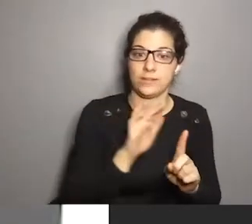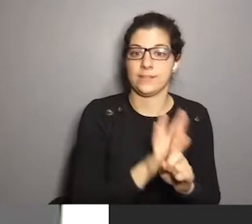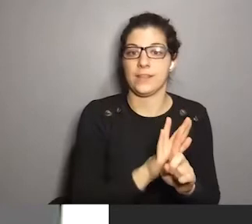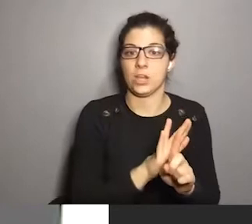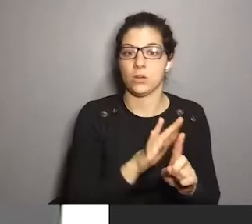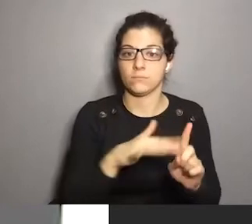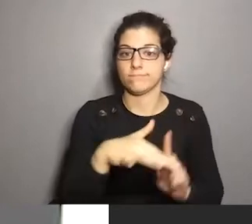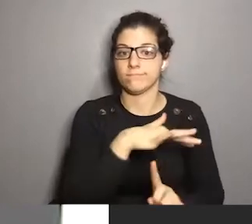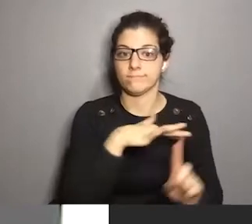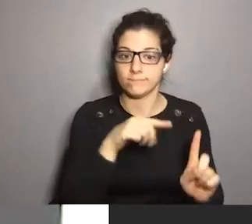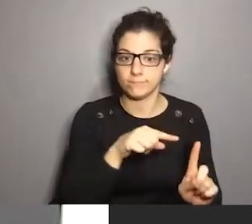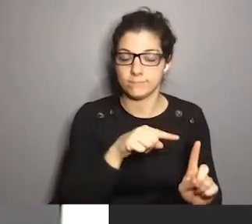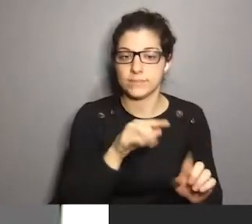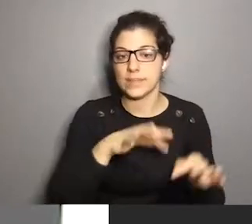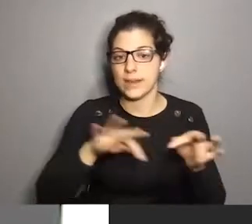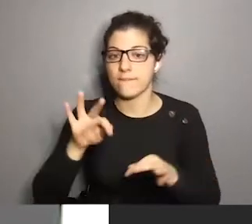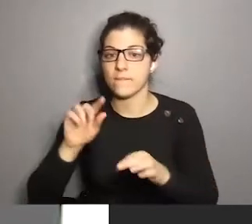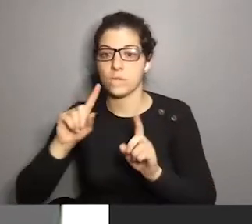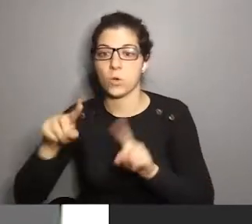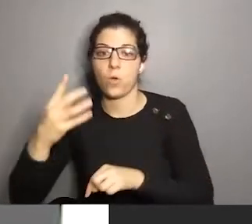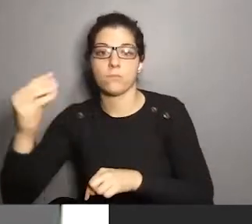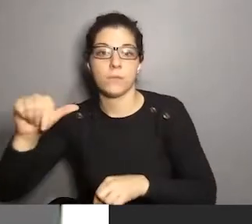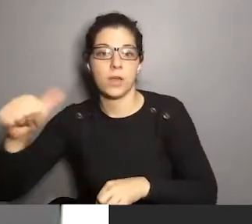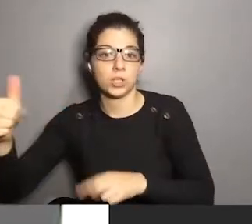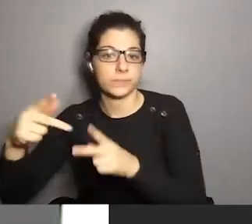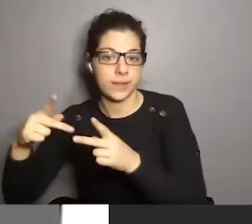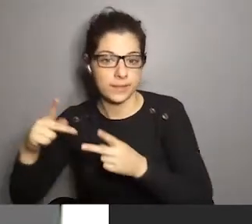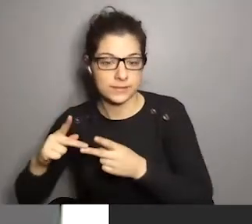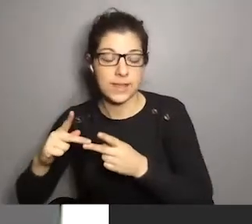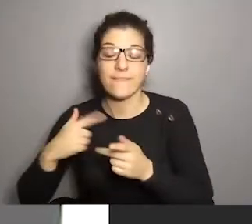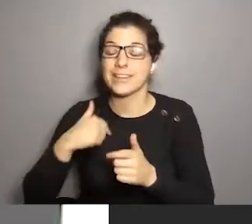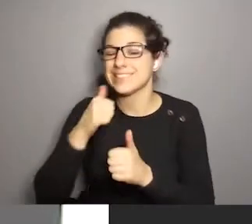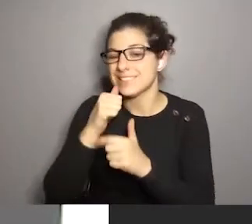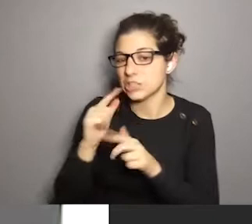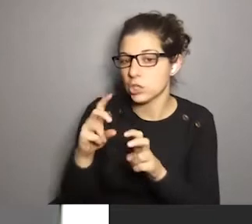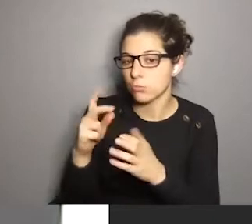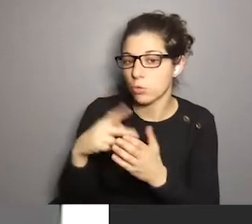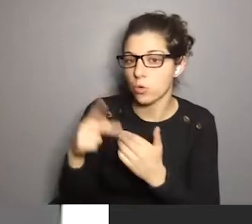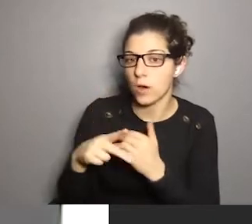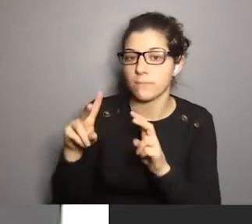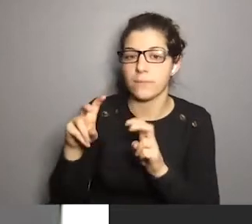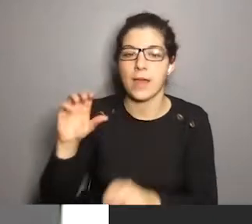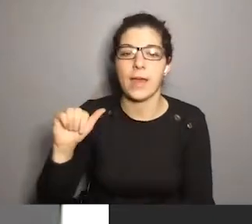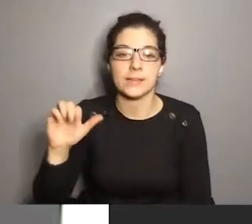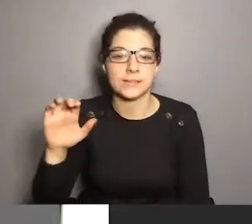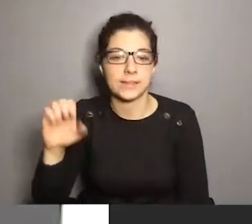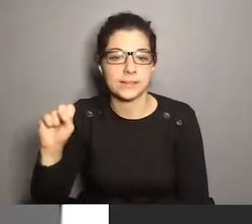other than to go off territory. We have a sister program which is ACESS-VR that we mirror,